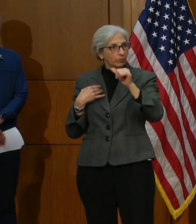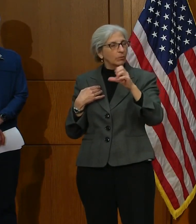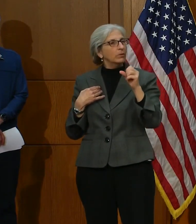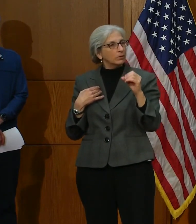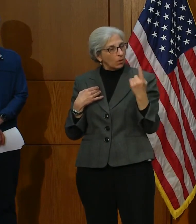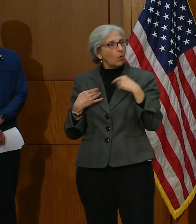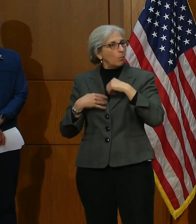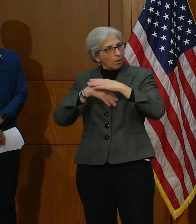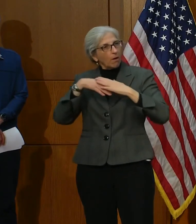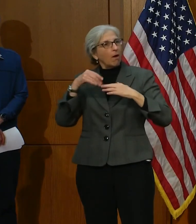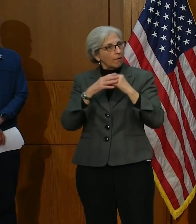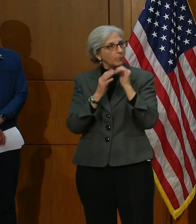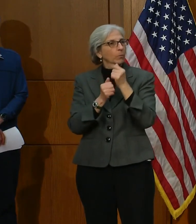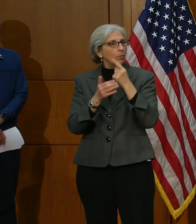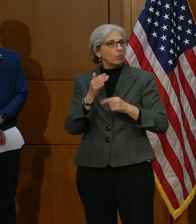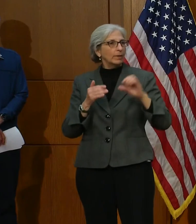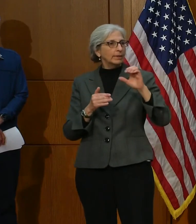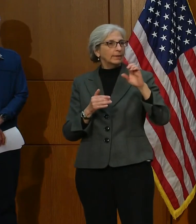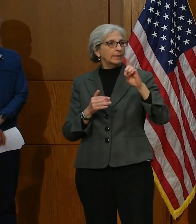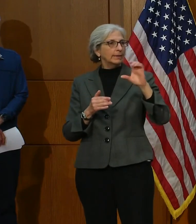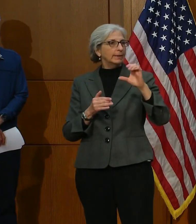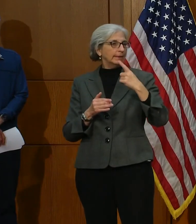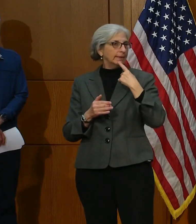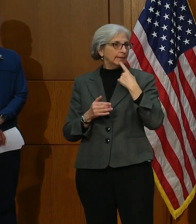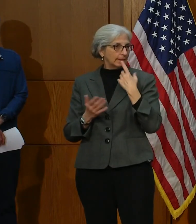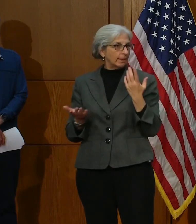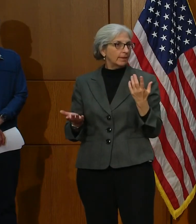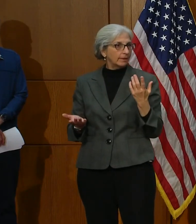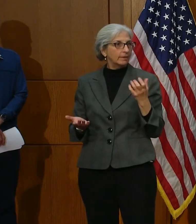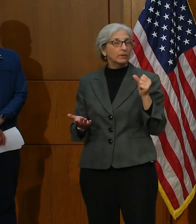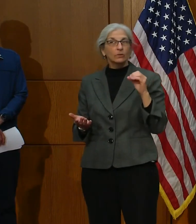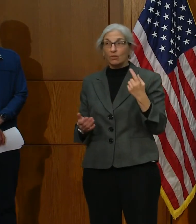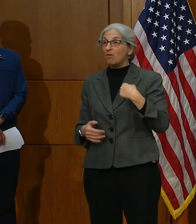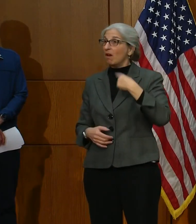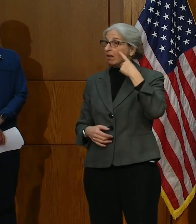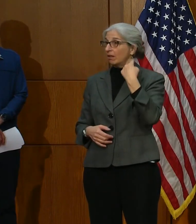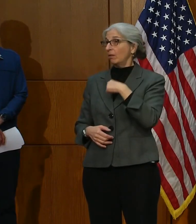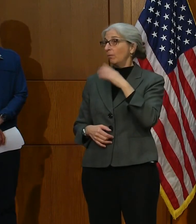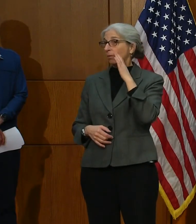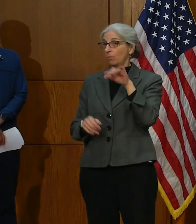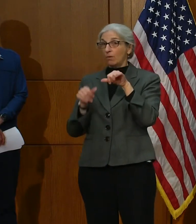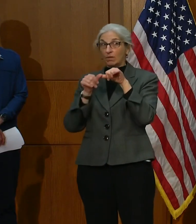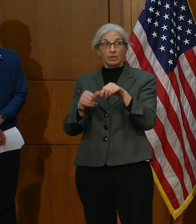YOU TO BREATHE OUT AND SPREAD PARTICLES THAT WAY. S SO WE'RE COMFORTABLE WITH THE CDC